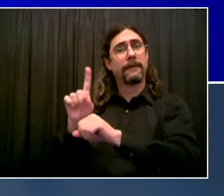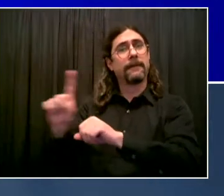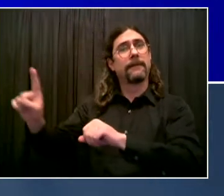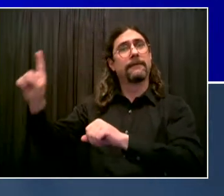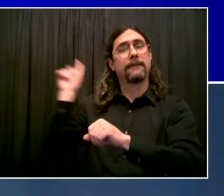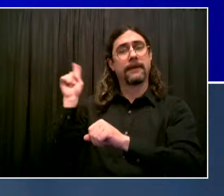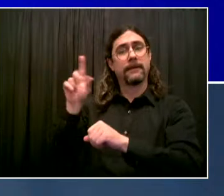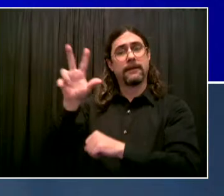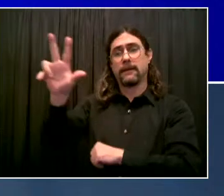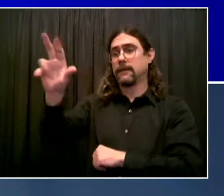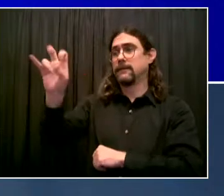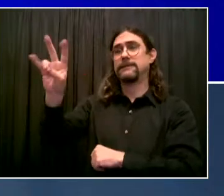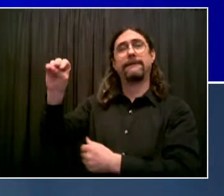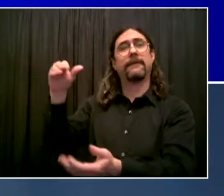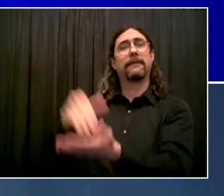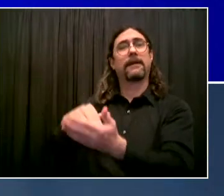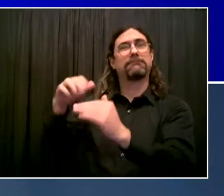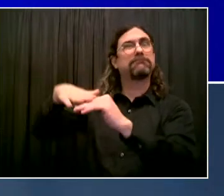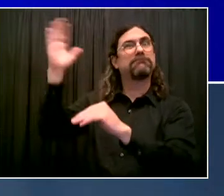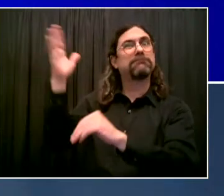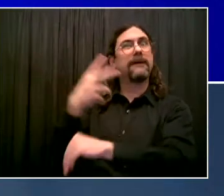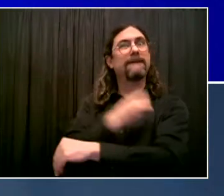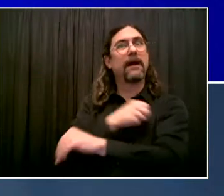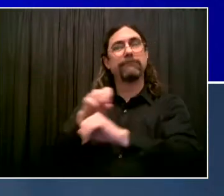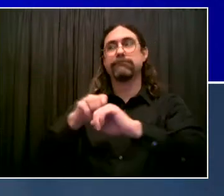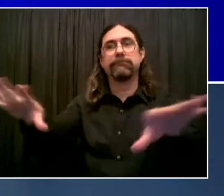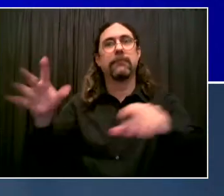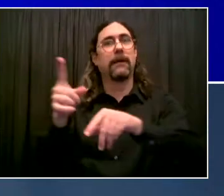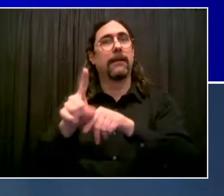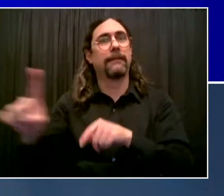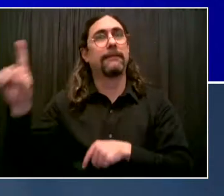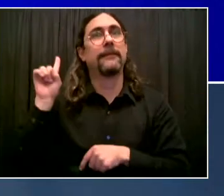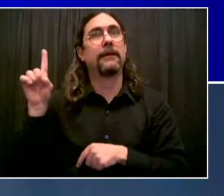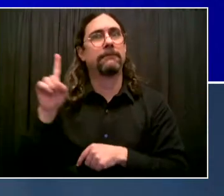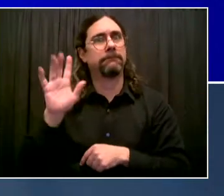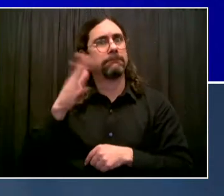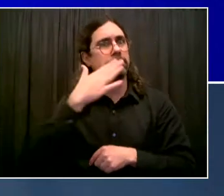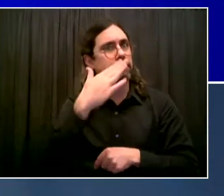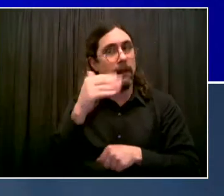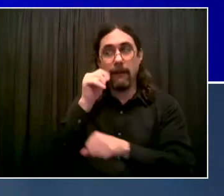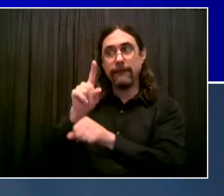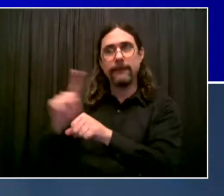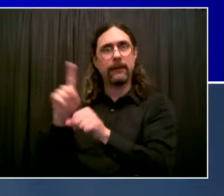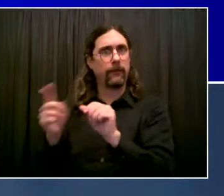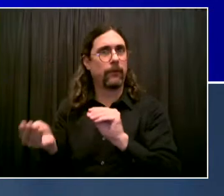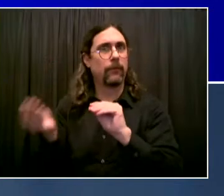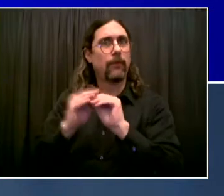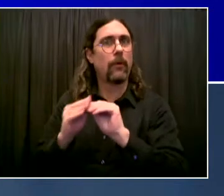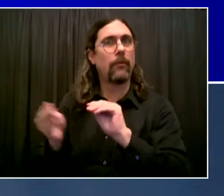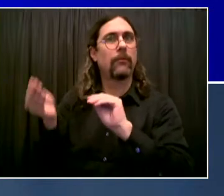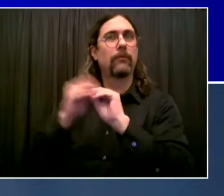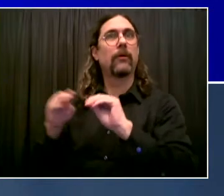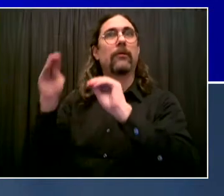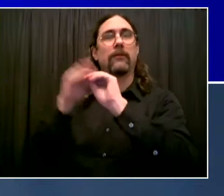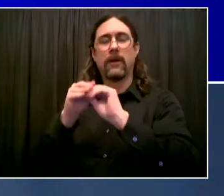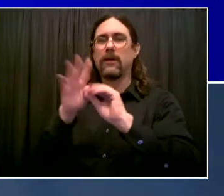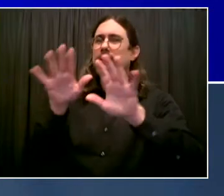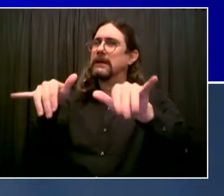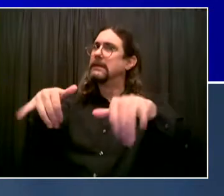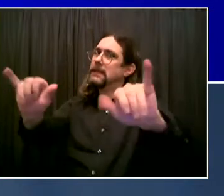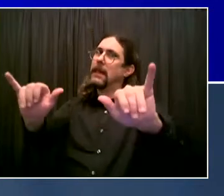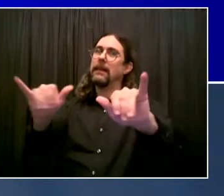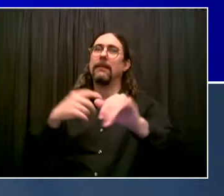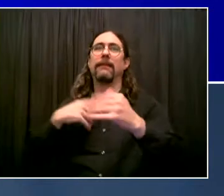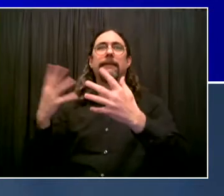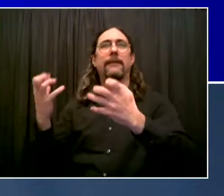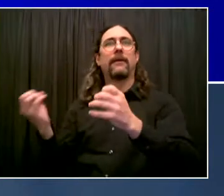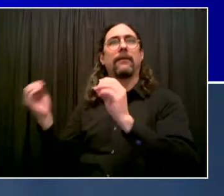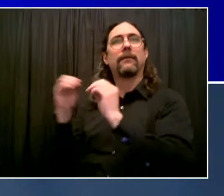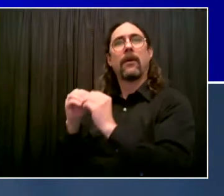YET FOR